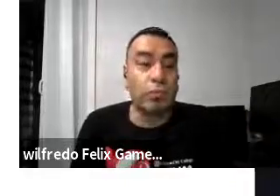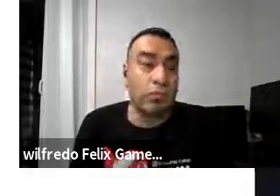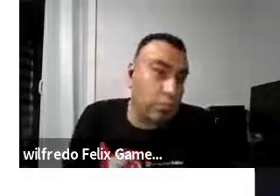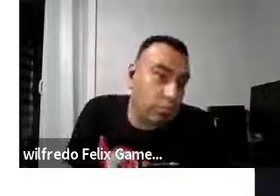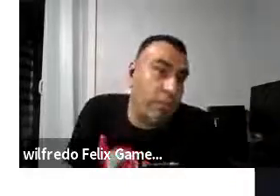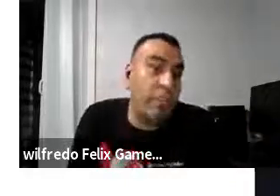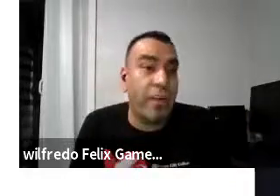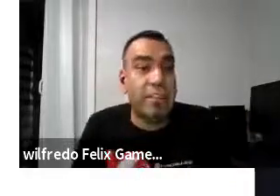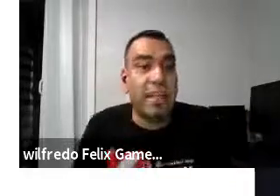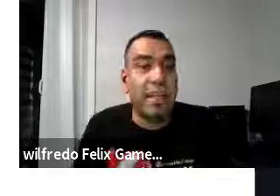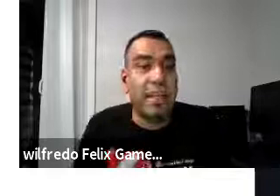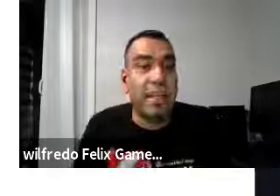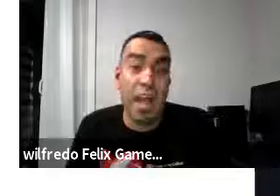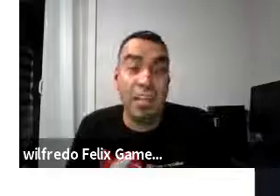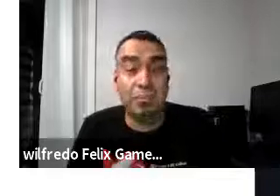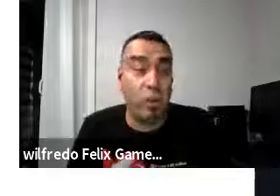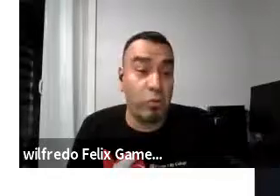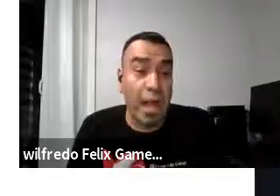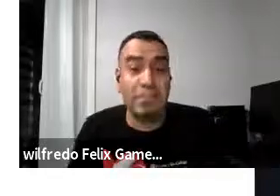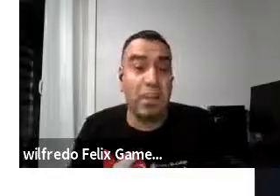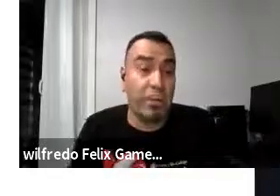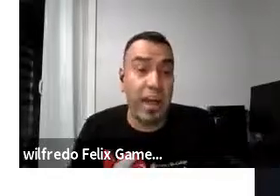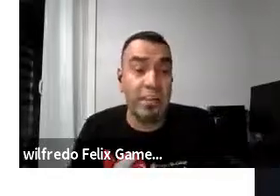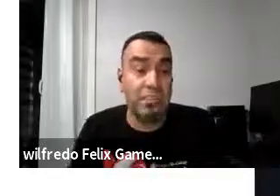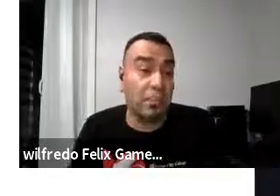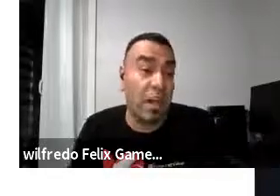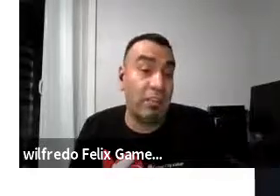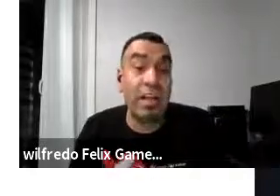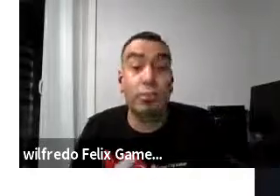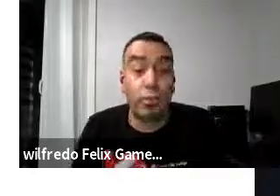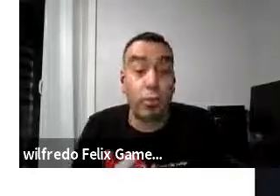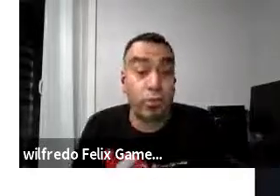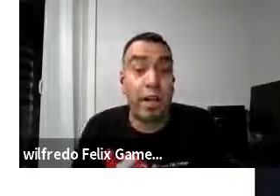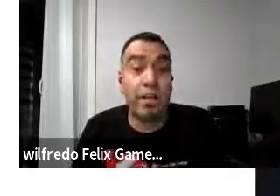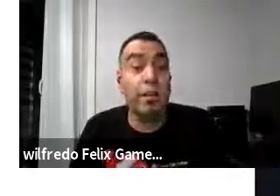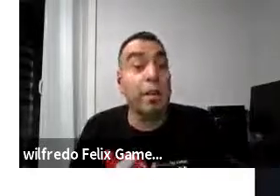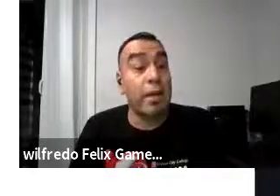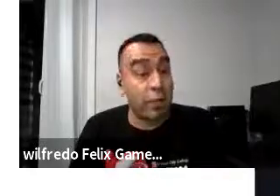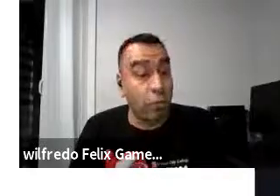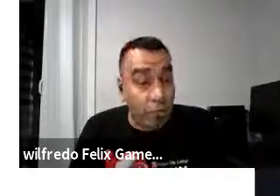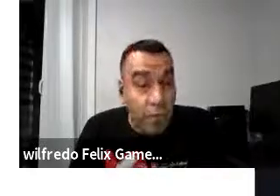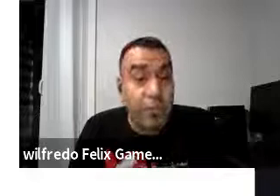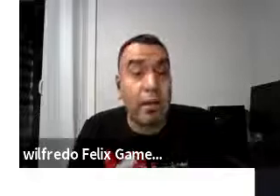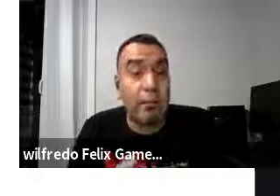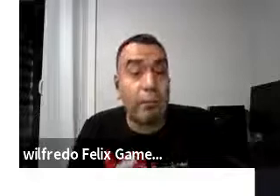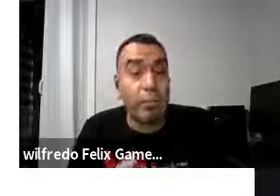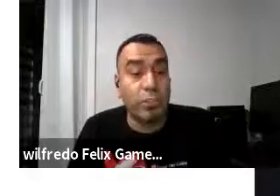foster students who qualify for FAFSA, they get federal grants Pell Grants, Shafi grants, Cal Grants work study, they qualify for the